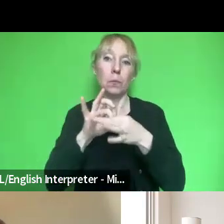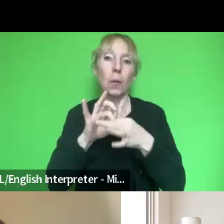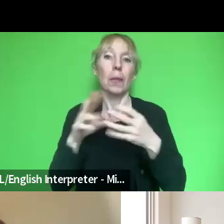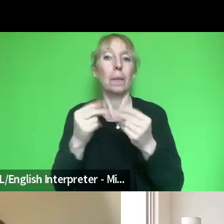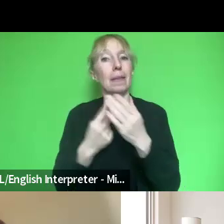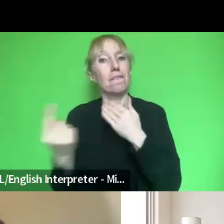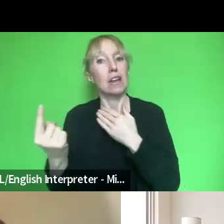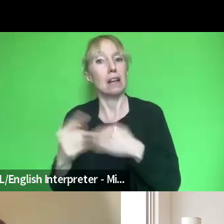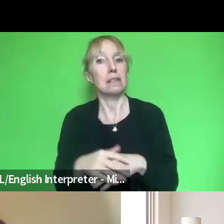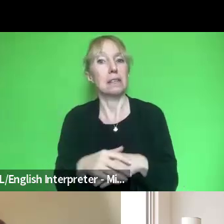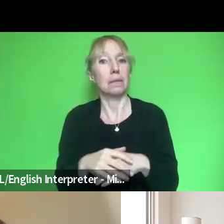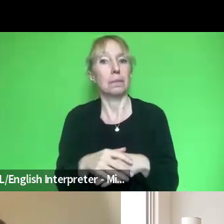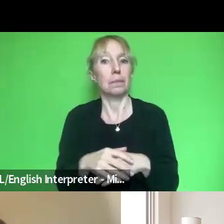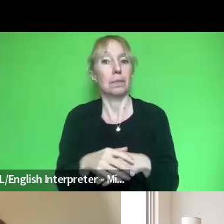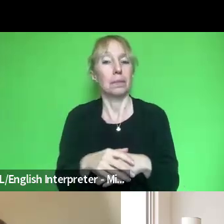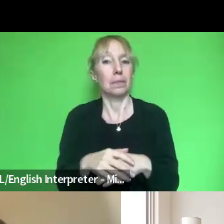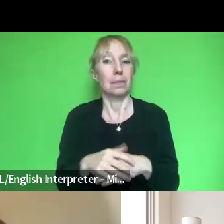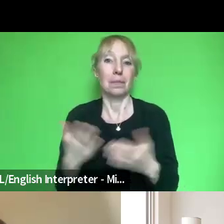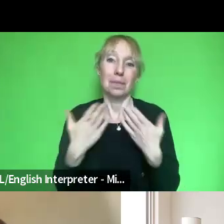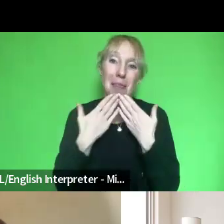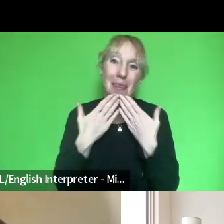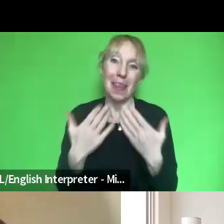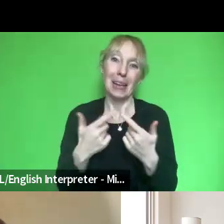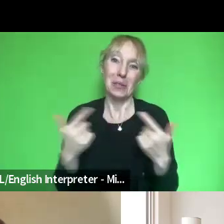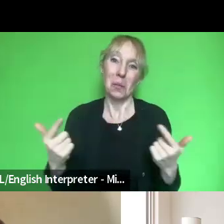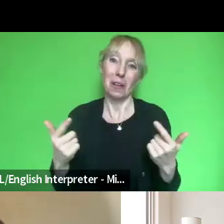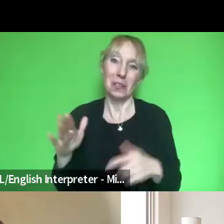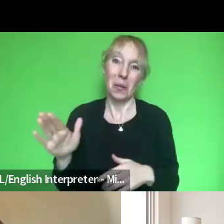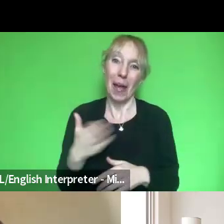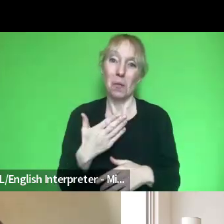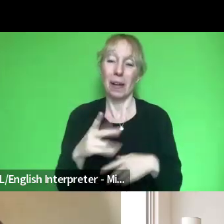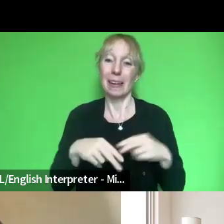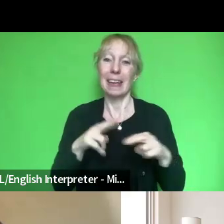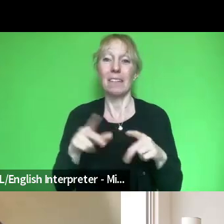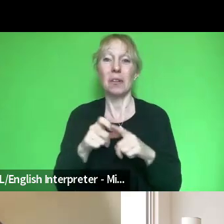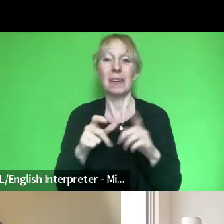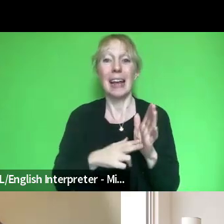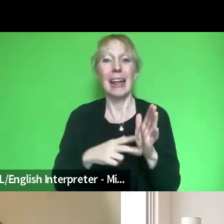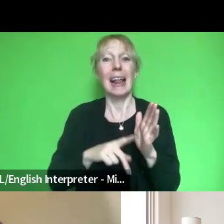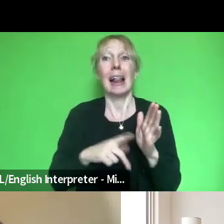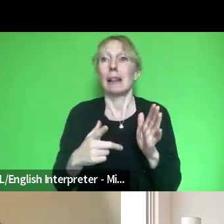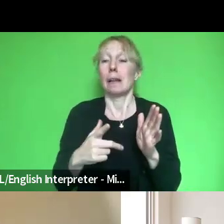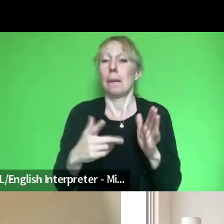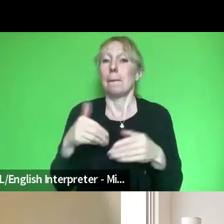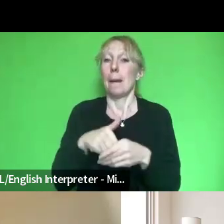So yeah. Thank you so much to everyone. And if you're a DLM member, we'll be having our private